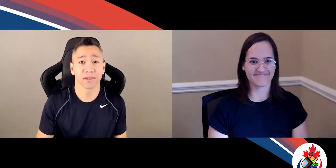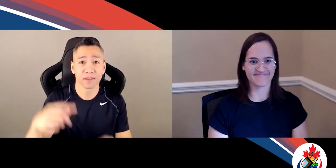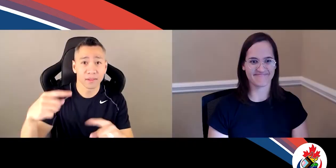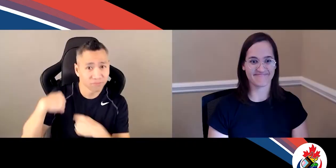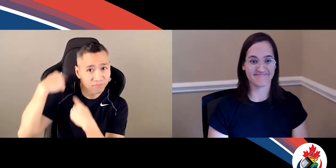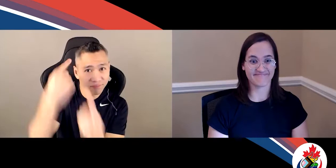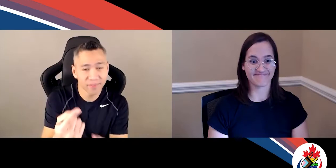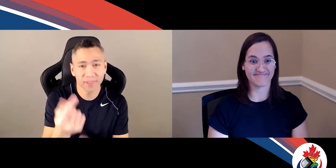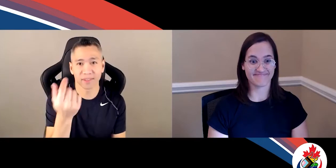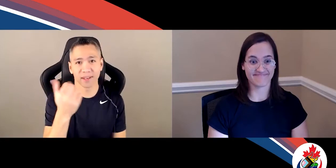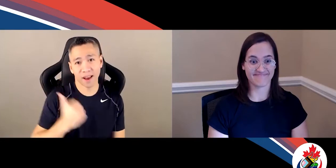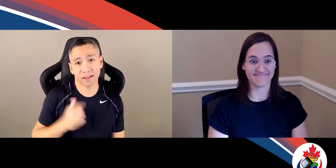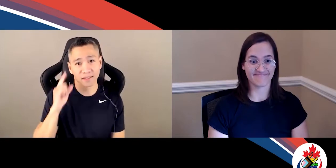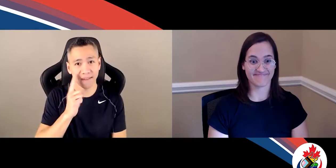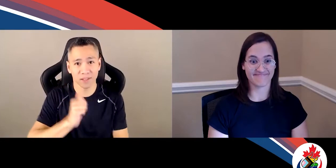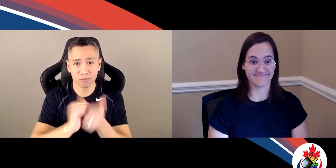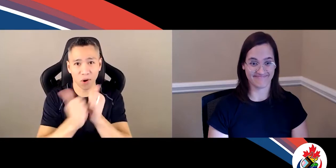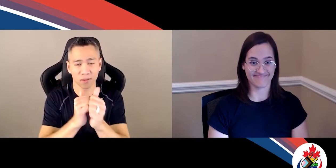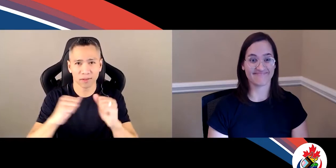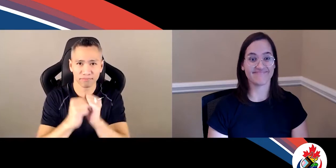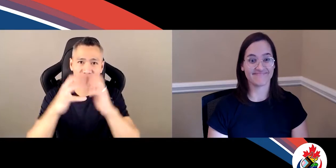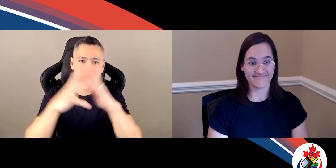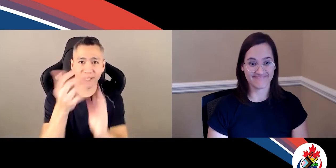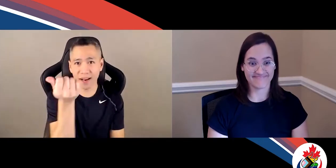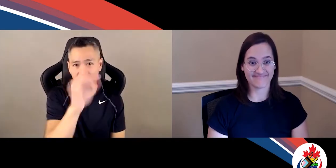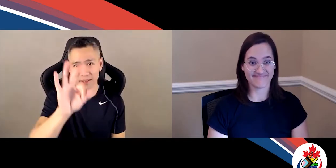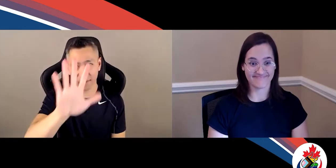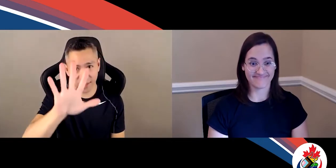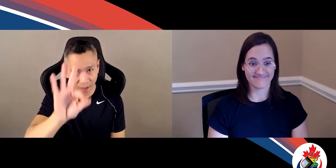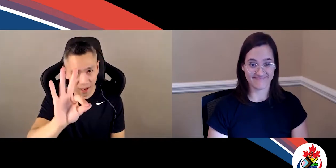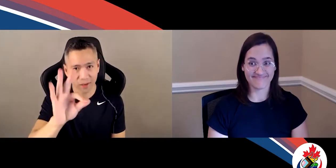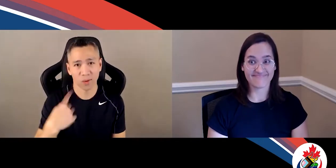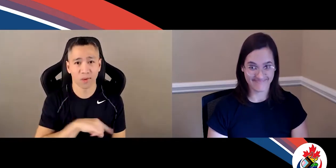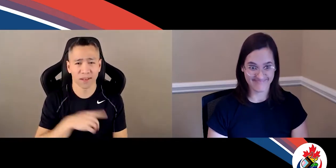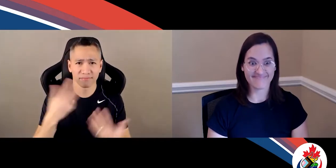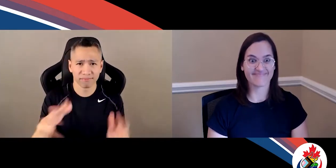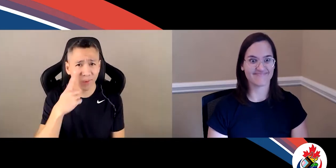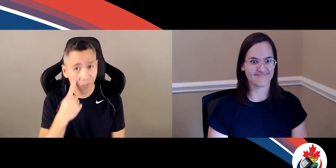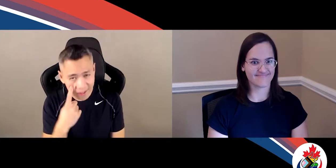Ever since the founding of Canadian Deaf sports in 1959, we have